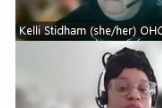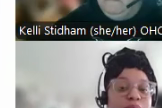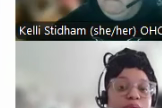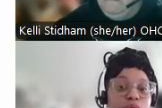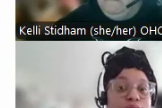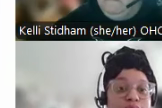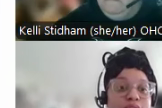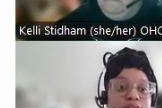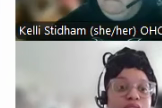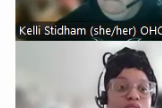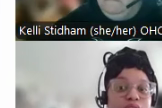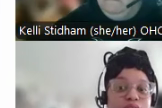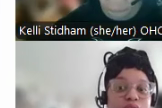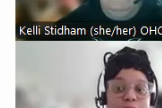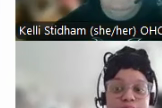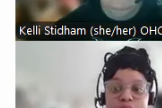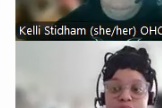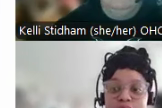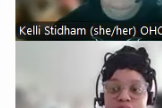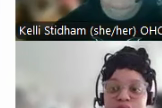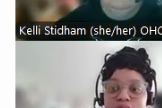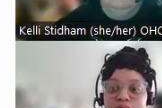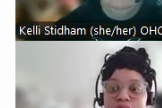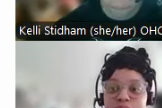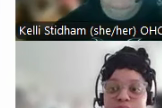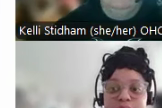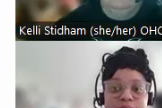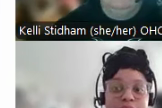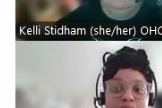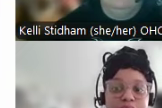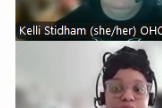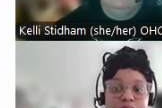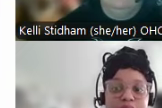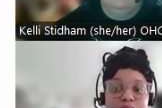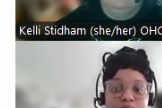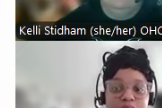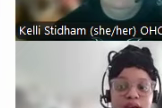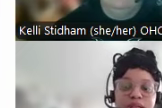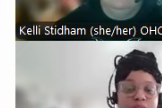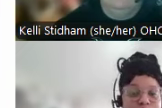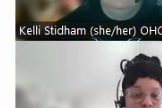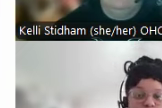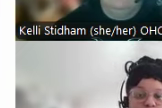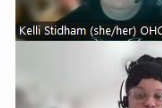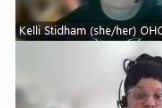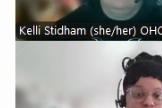um in more detail on our website